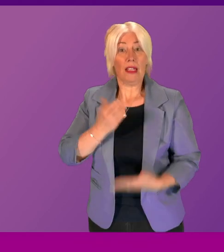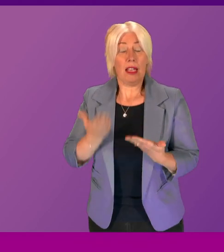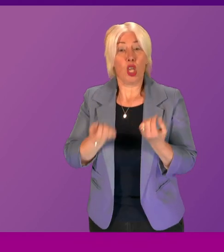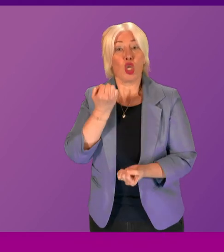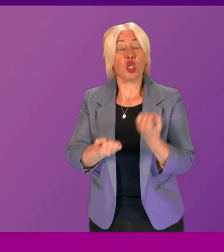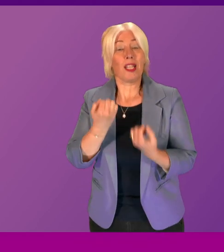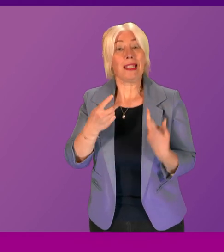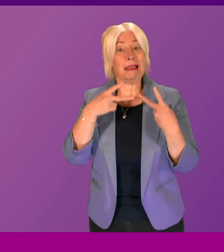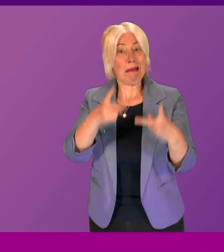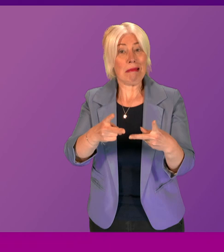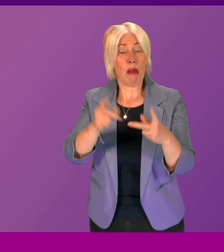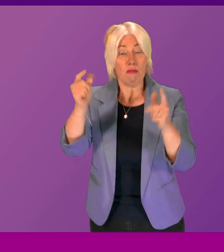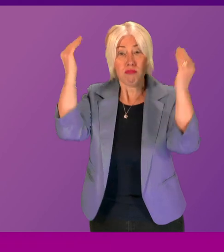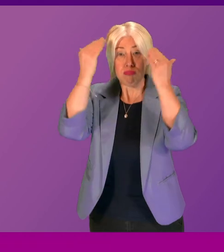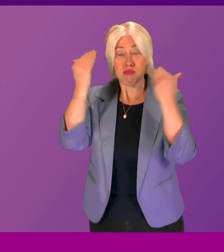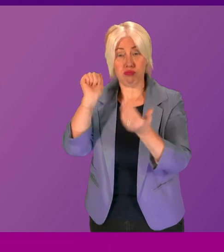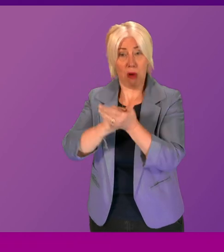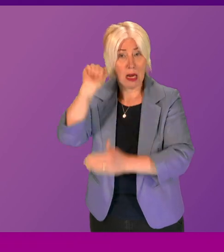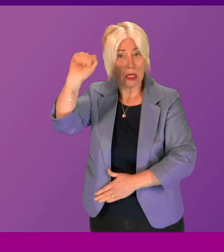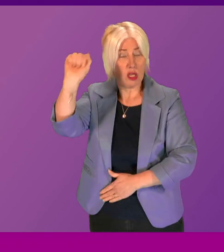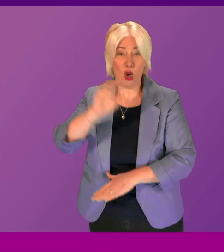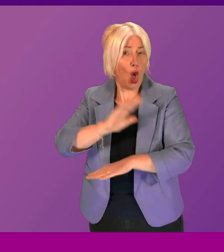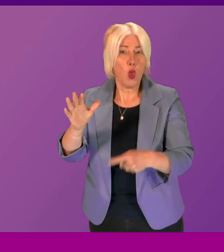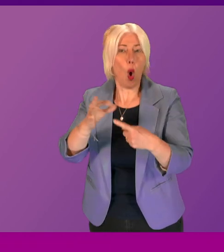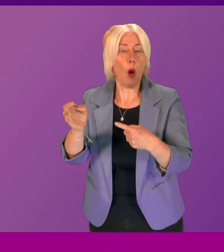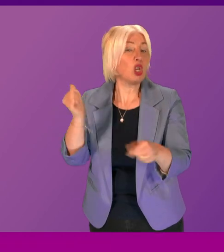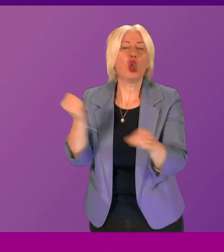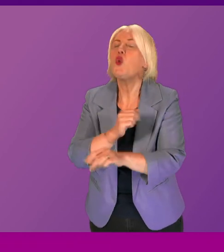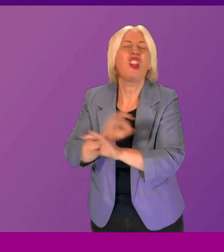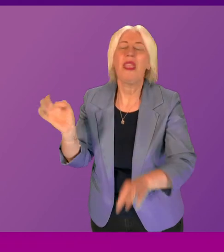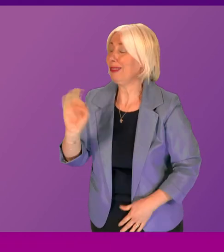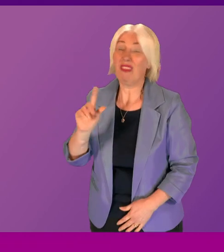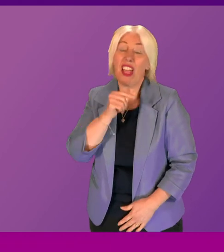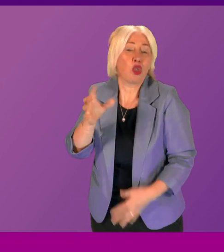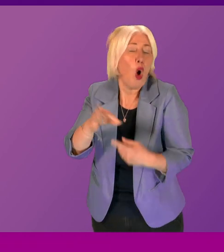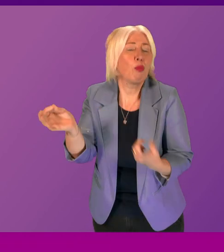Lady Dorrian is absolutely right: doing nothing is simply not an option that anyone in this